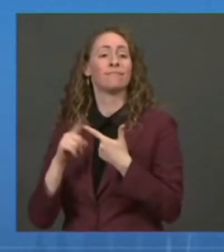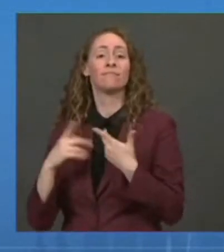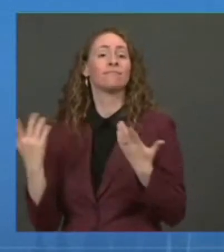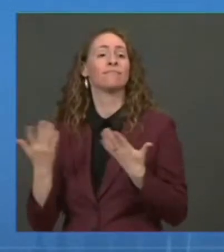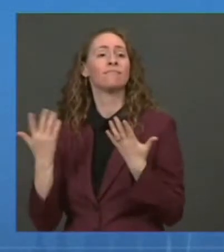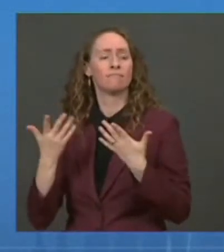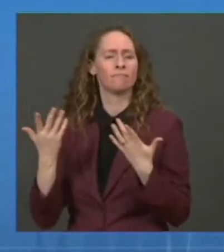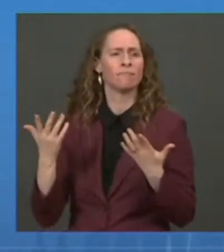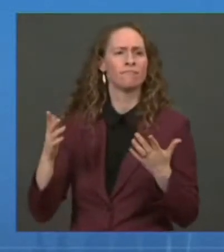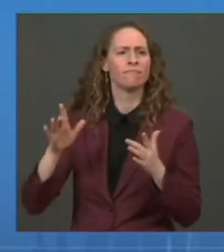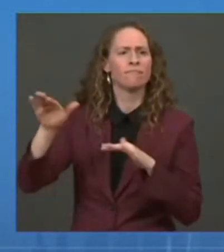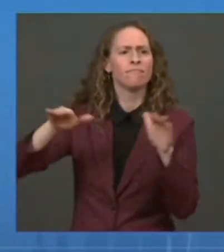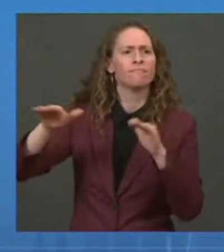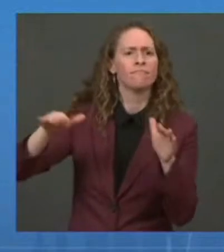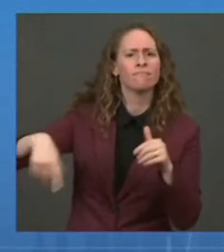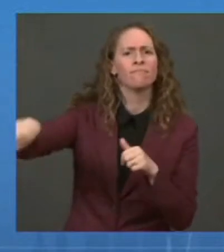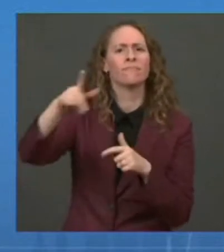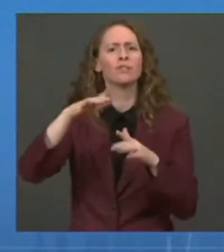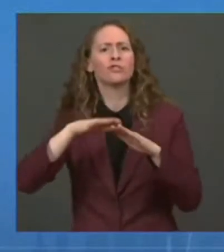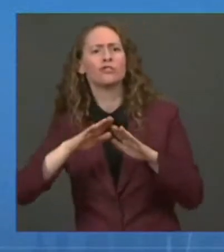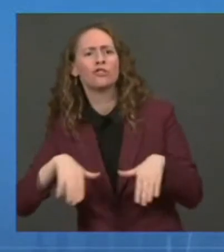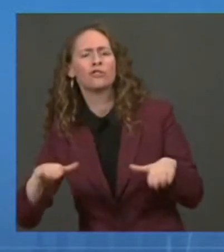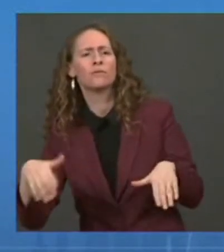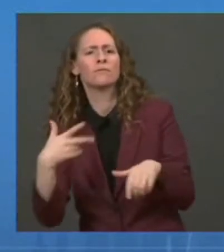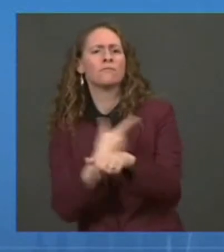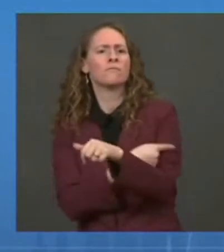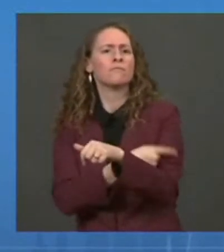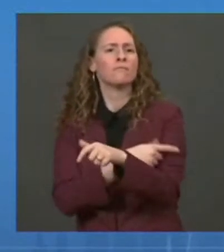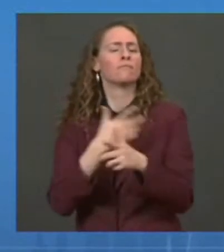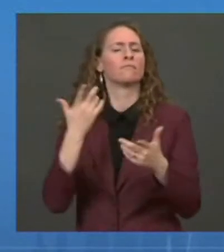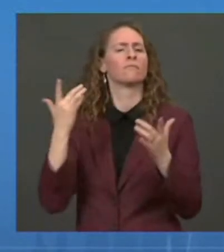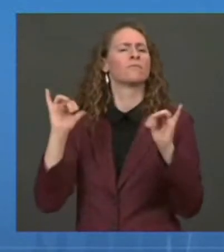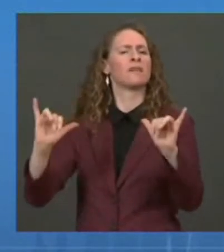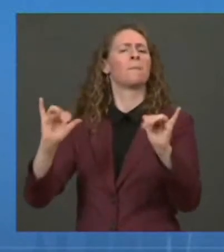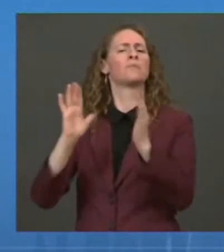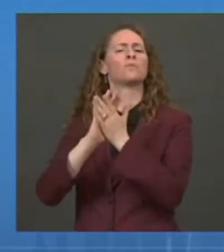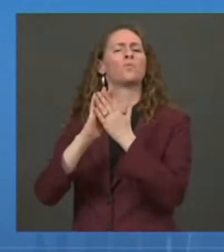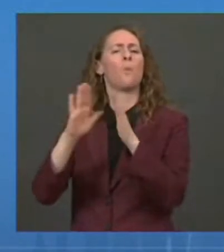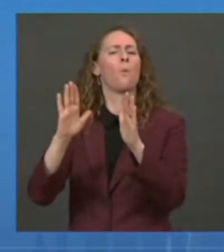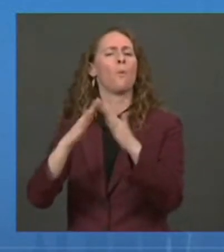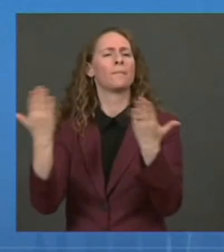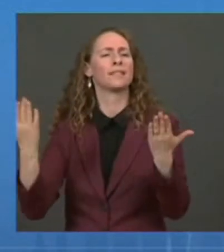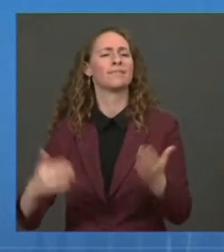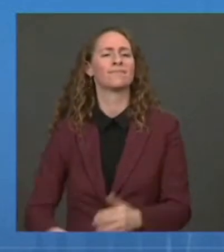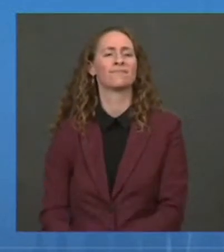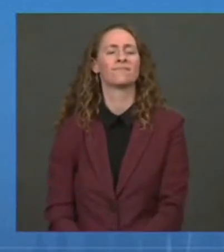SECOND HELPING MORE PARENTS VACCINATE THEIR KIDS AND